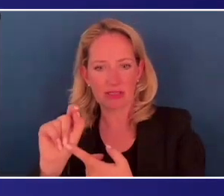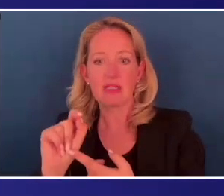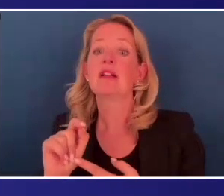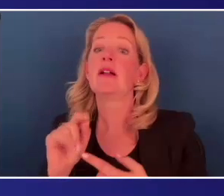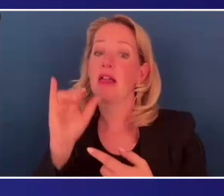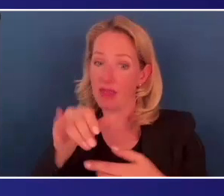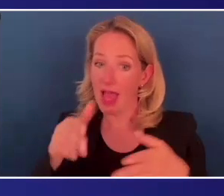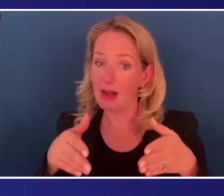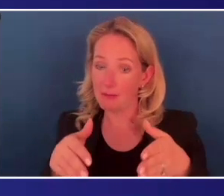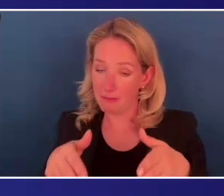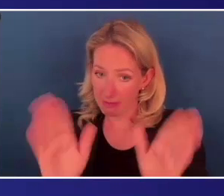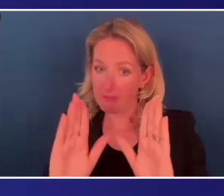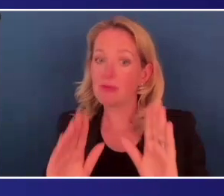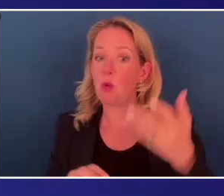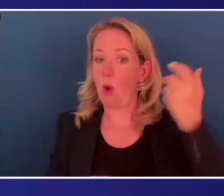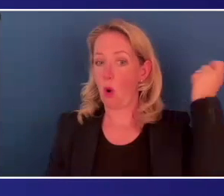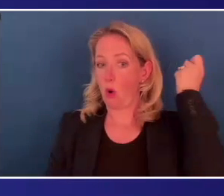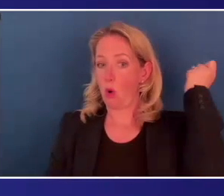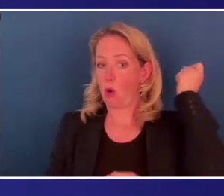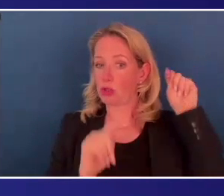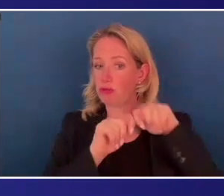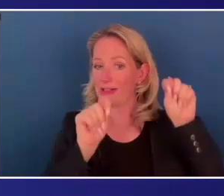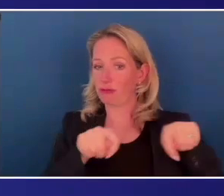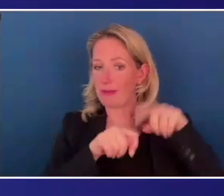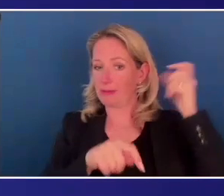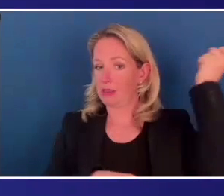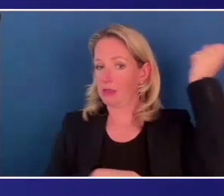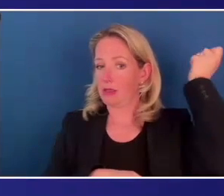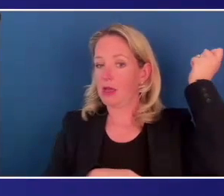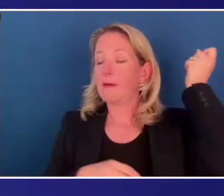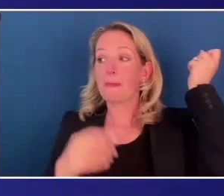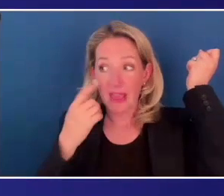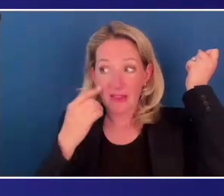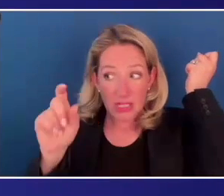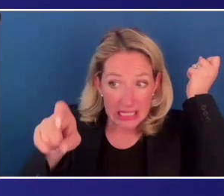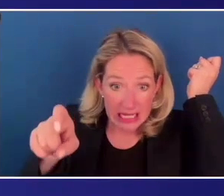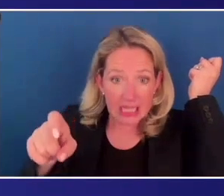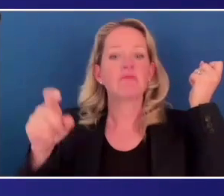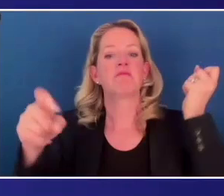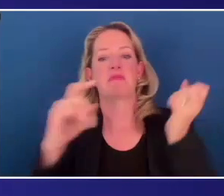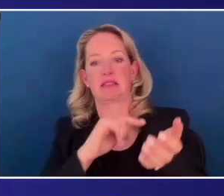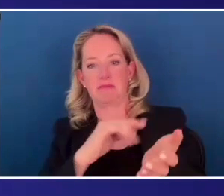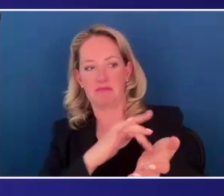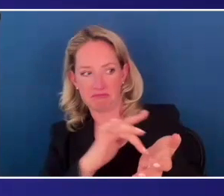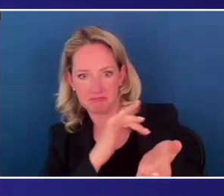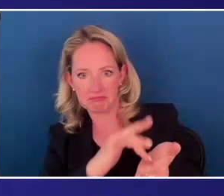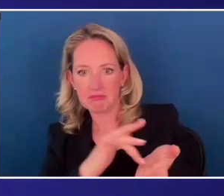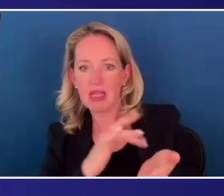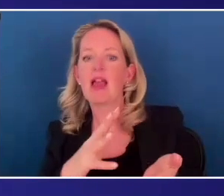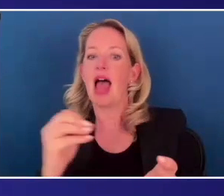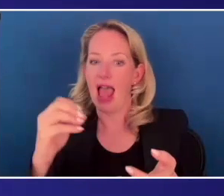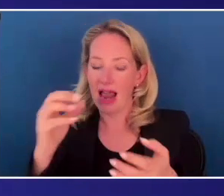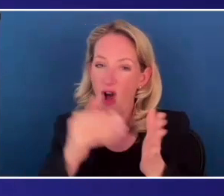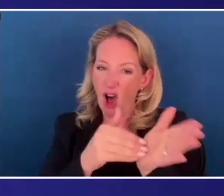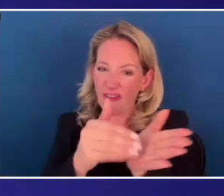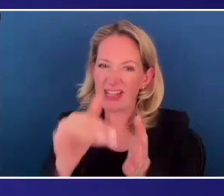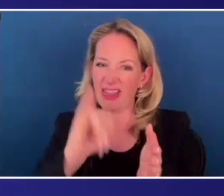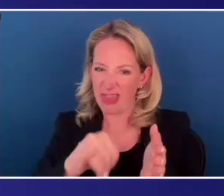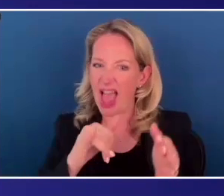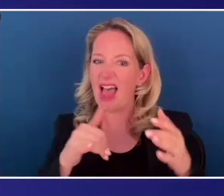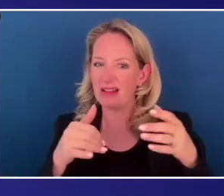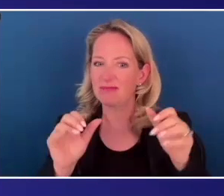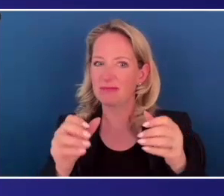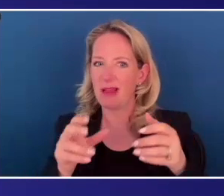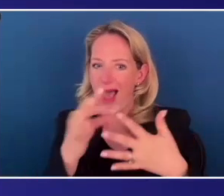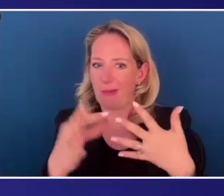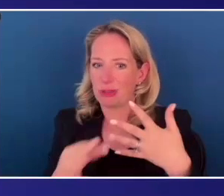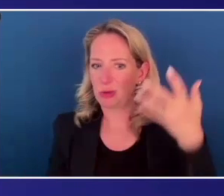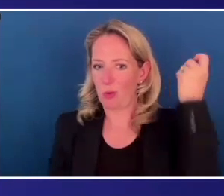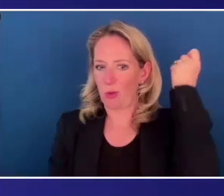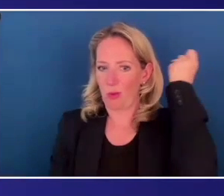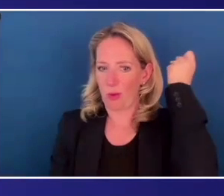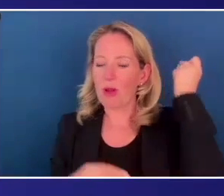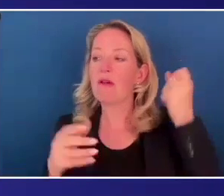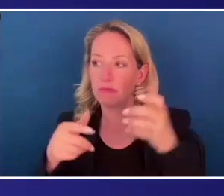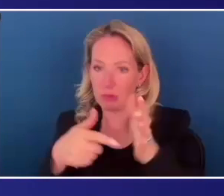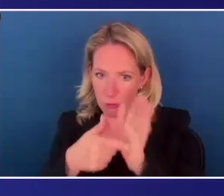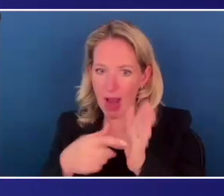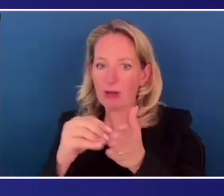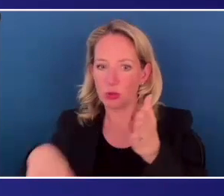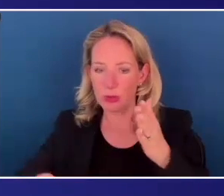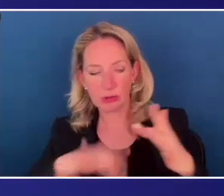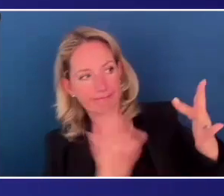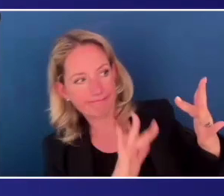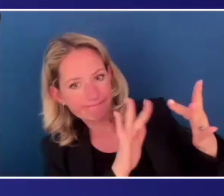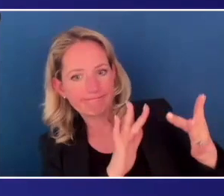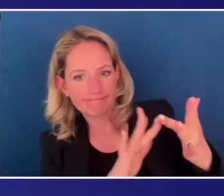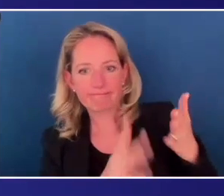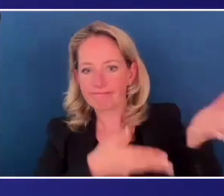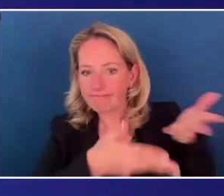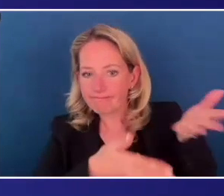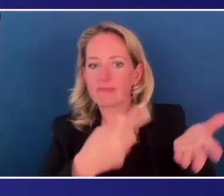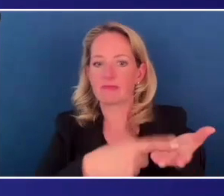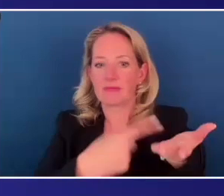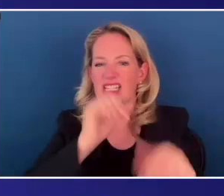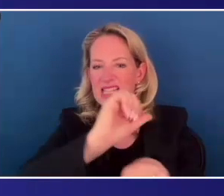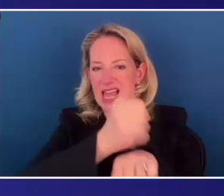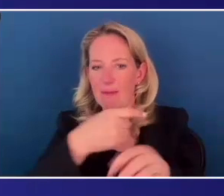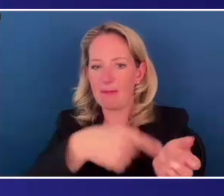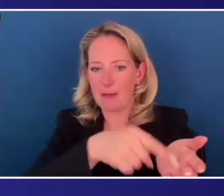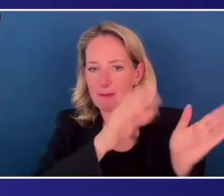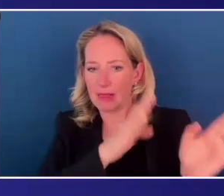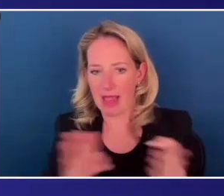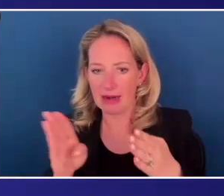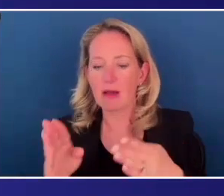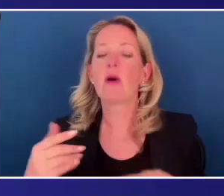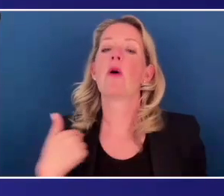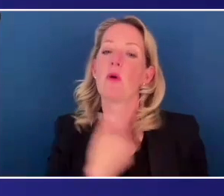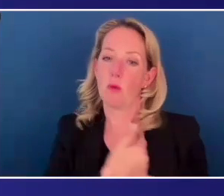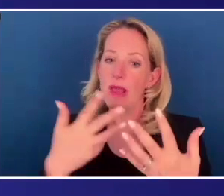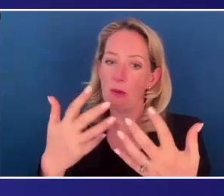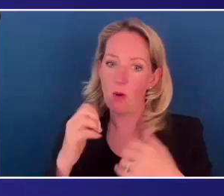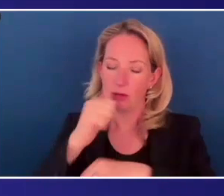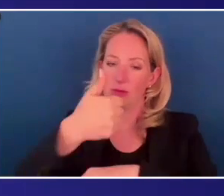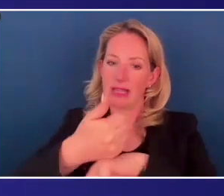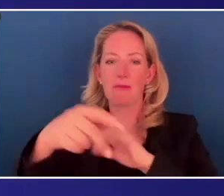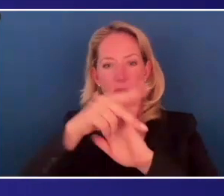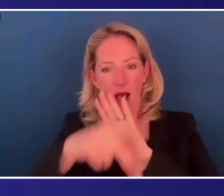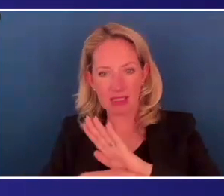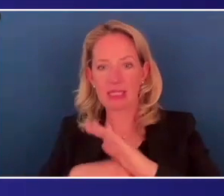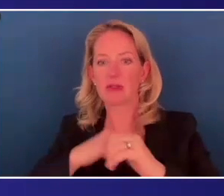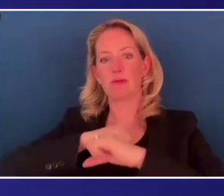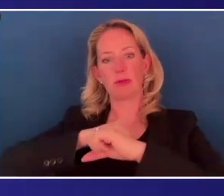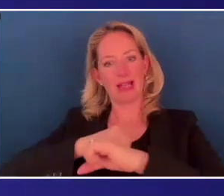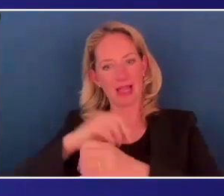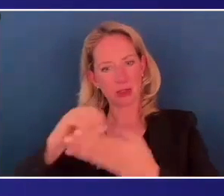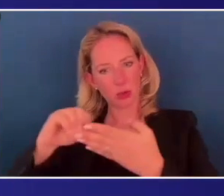Seek assistance and establish payment arrangements. In closing, Coheel stands ready to work with the department to develop policies that both protect students and provide institutions with tools necessary to support student success.